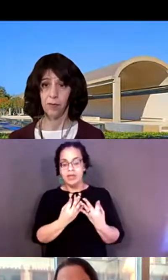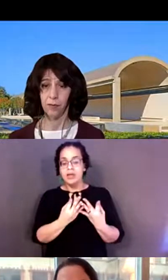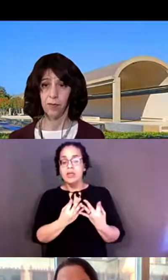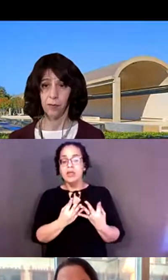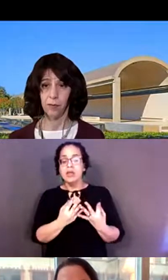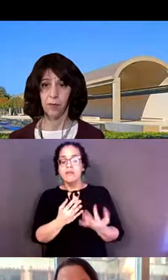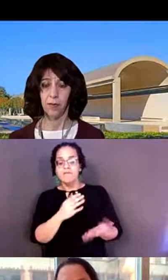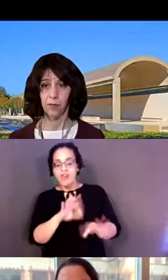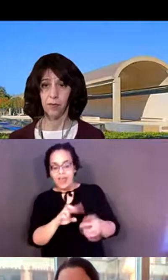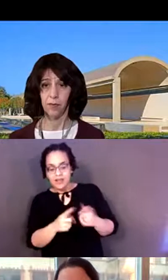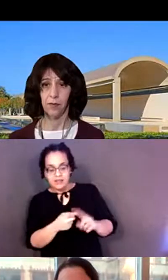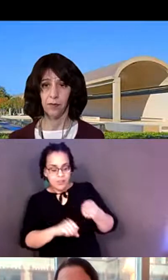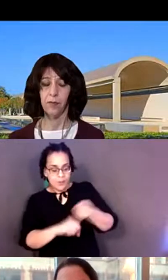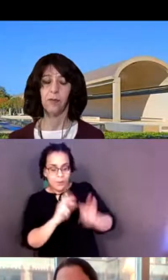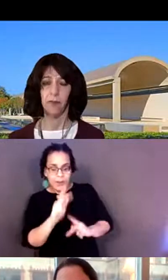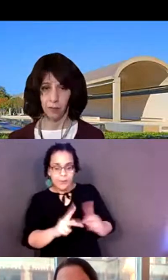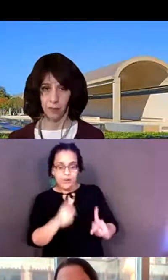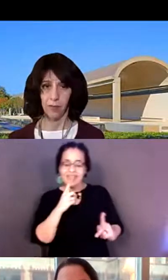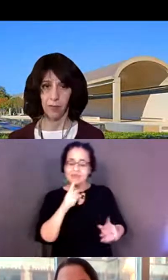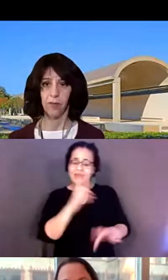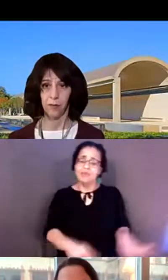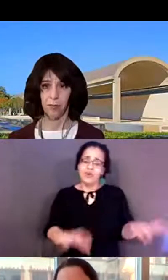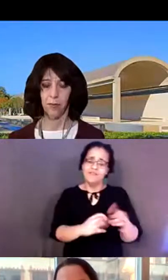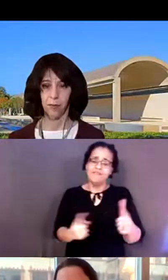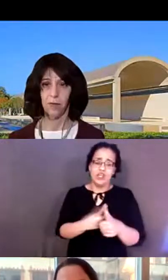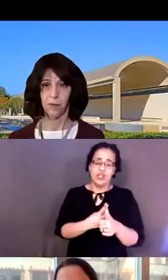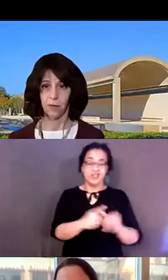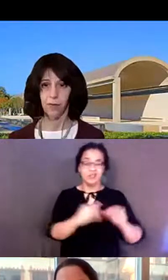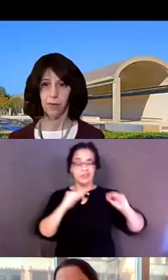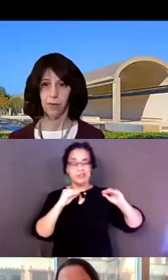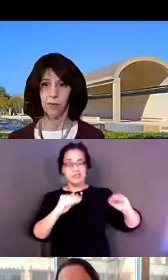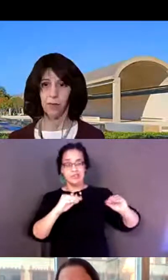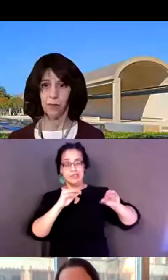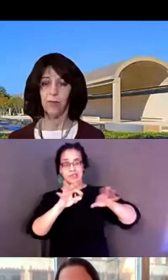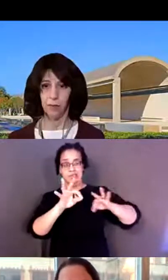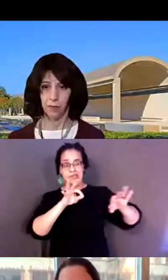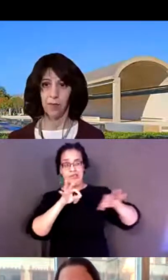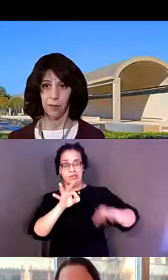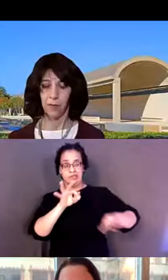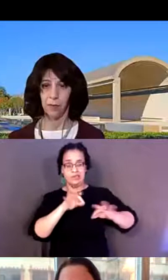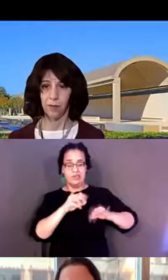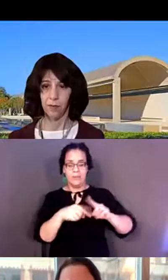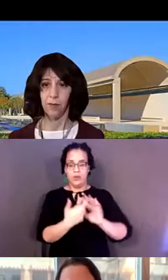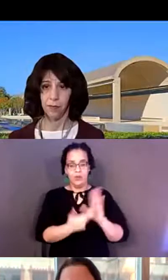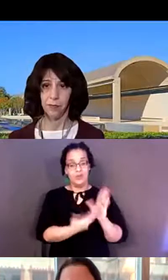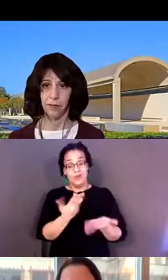and educate some of these providers about the parameters of these rules that they may not know about.